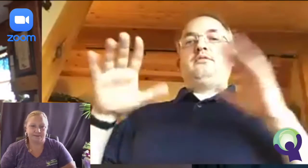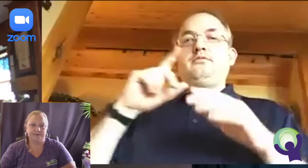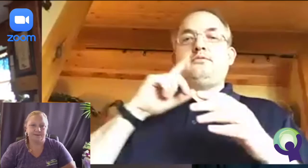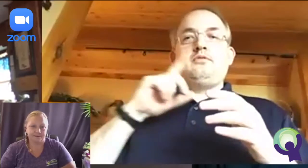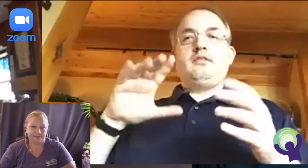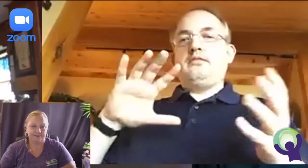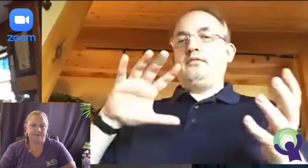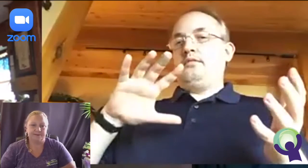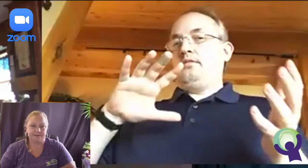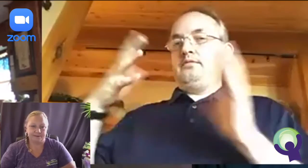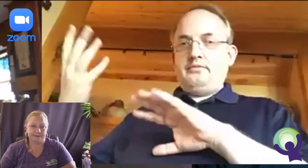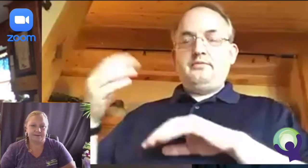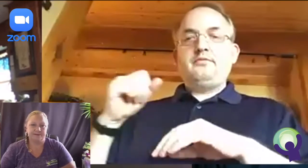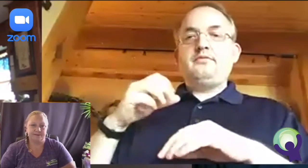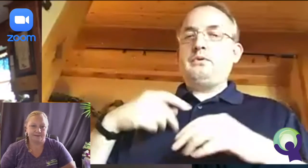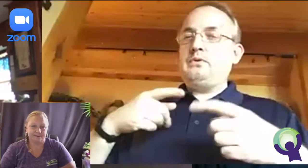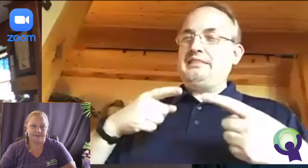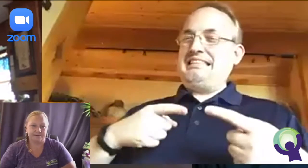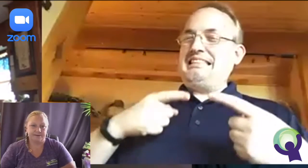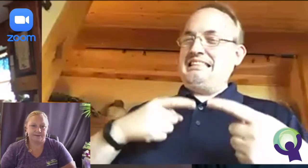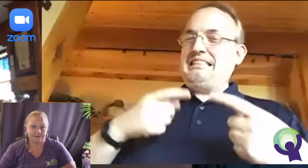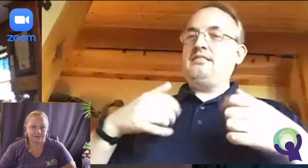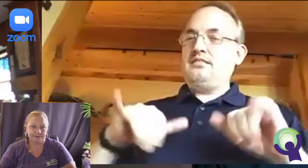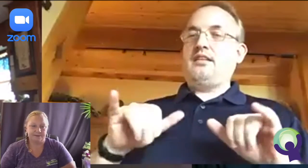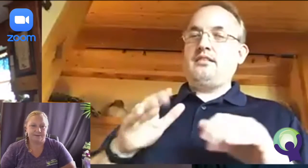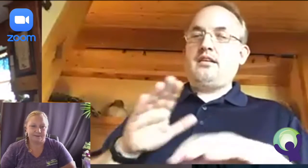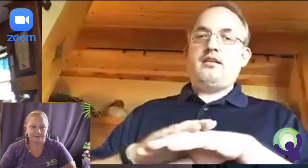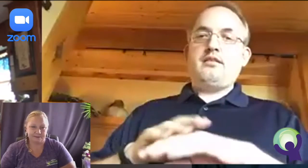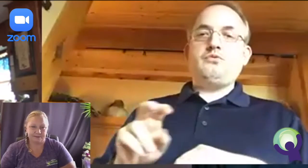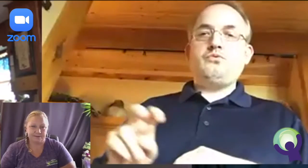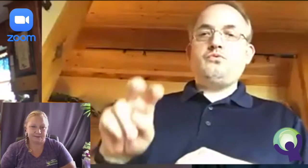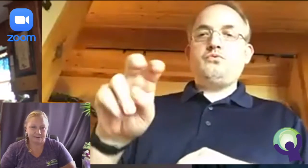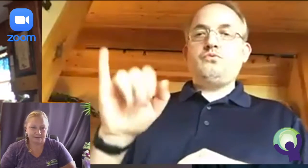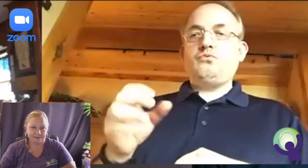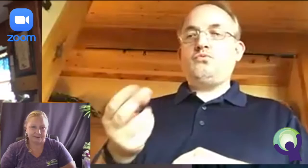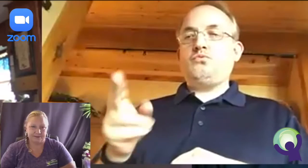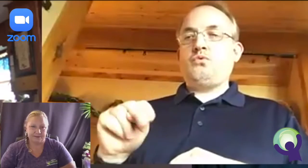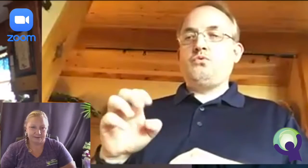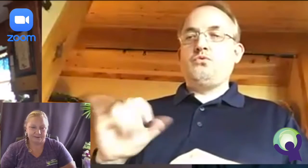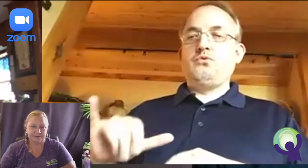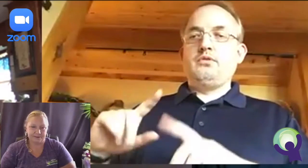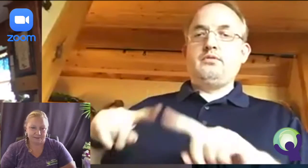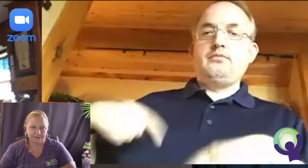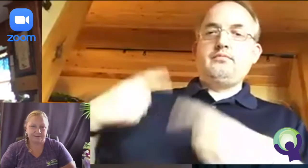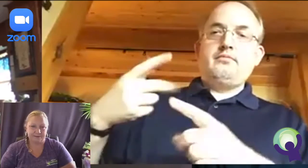sudden and really has thrown me off. I've struggled with it and it's a journey